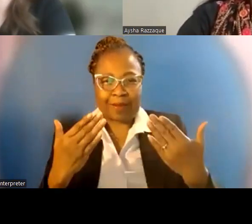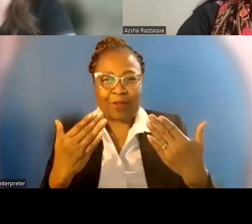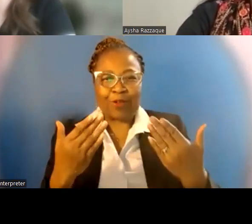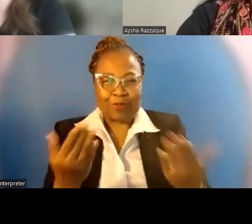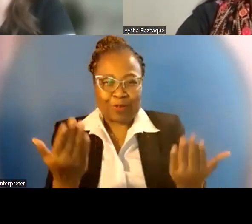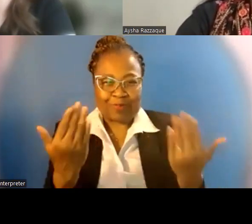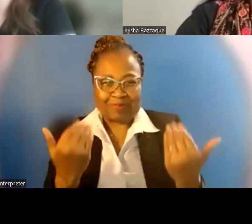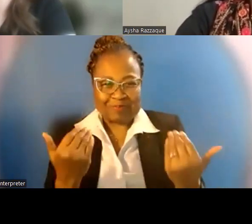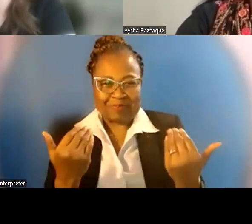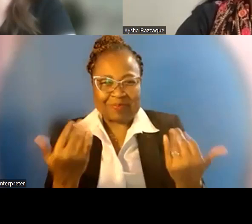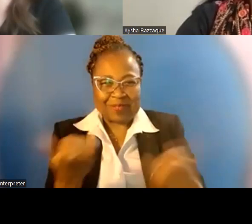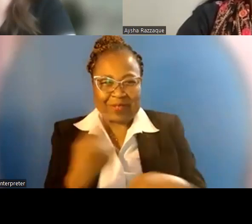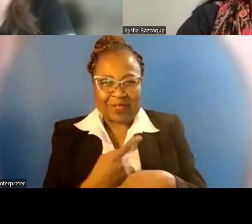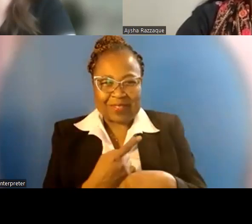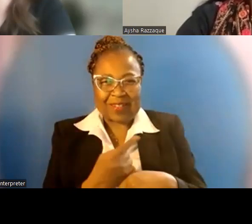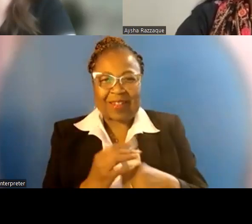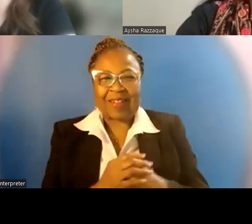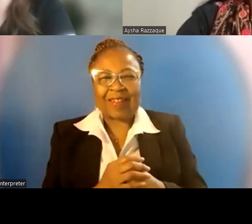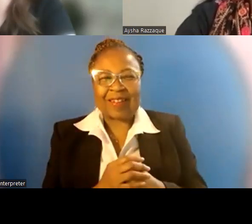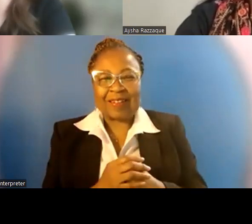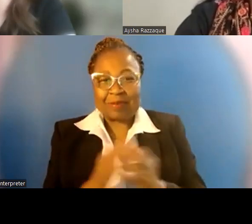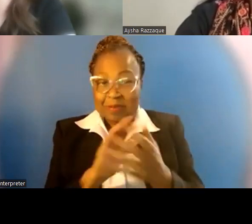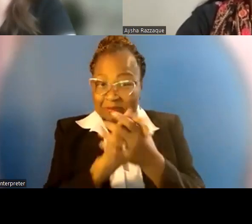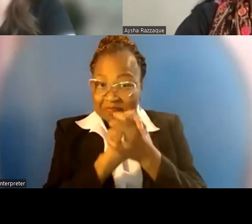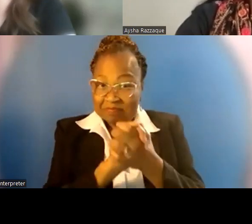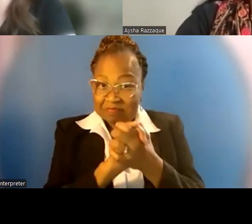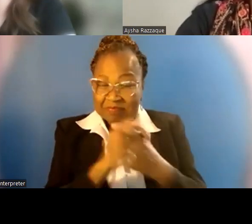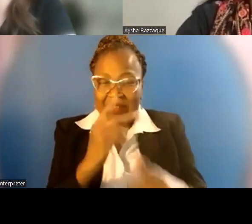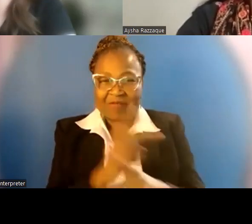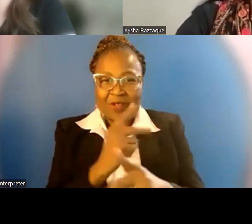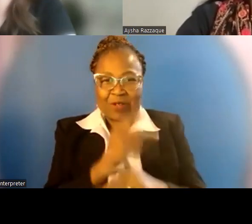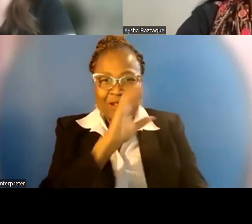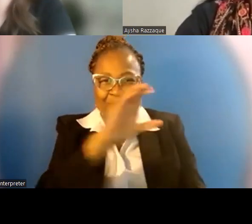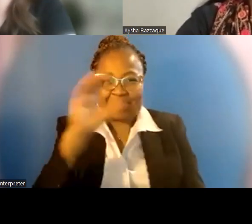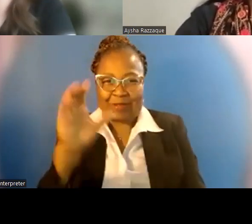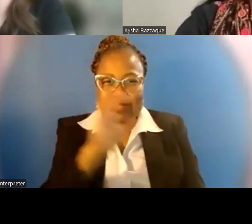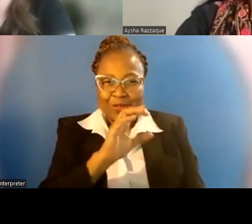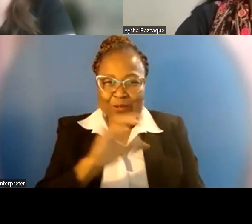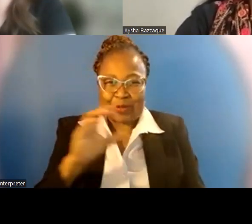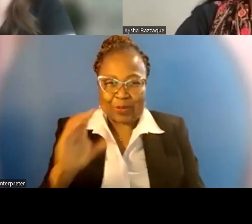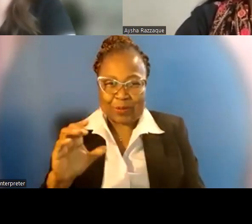and congrats on figuring out the Zoom breakout room situation. Appreciate you being here.